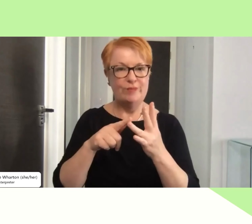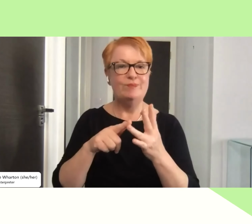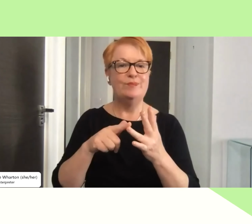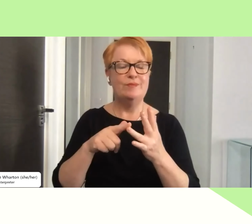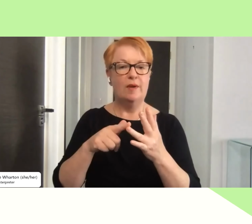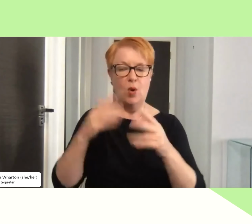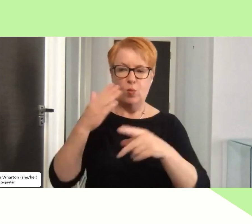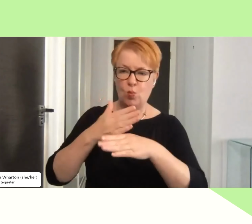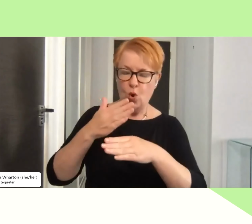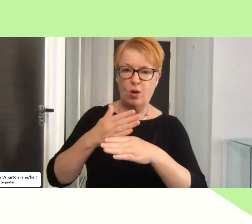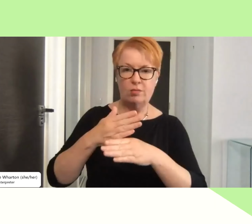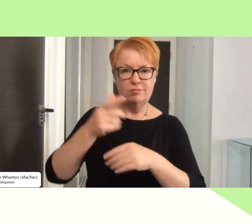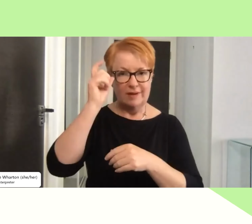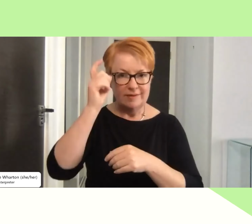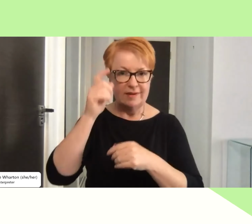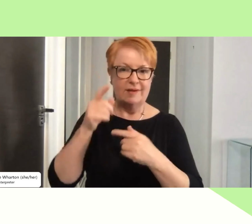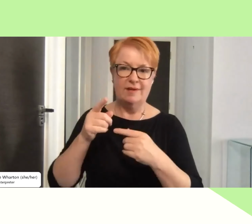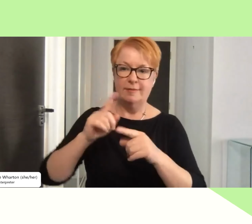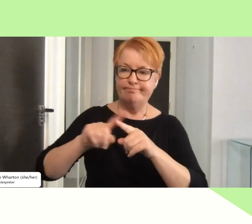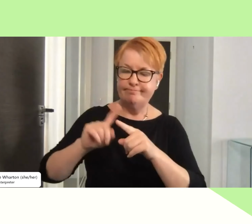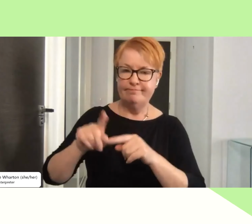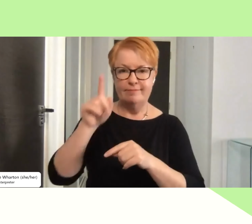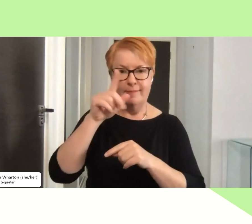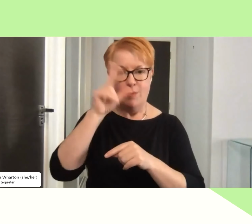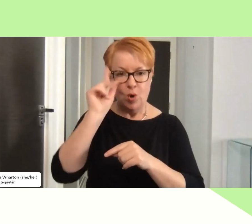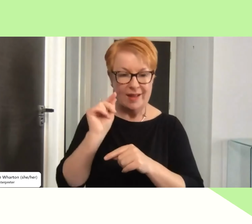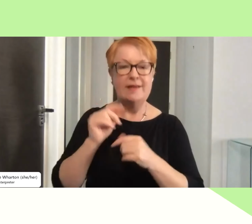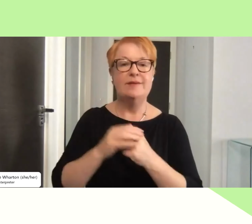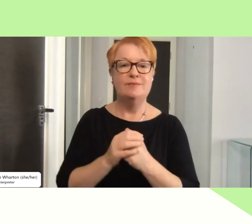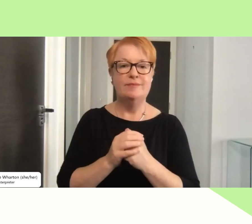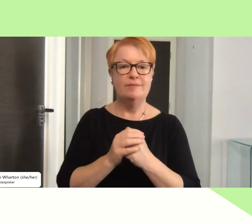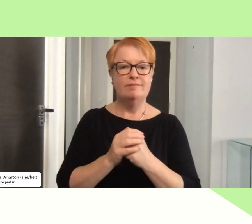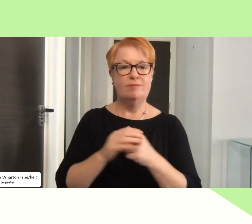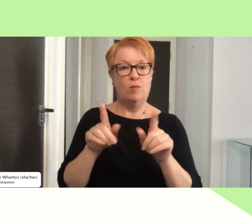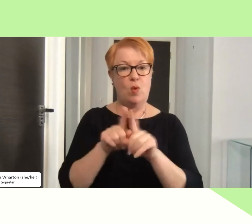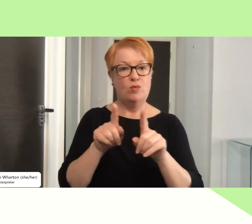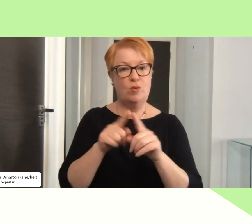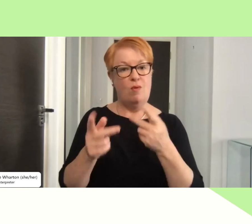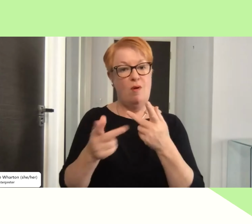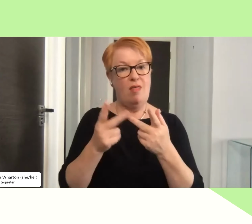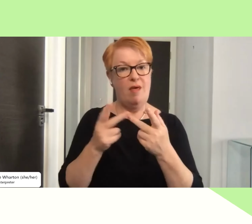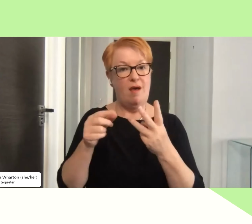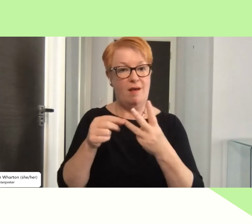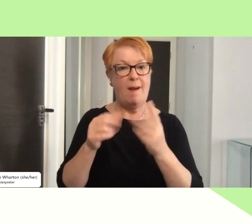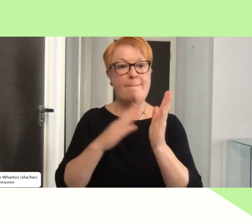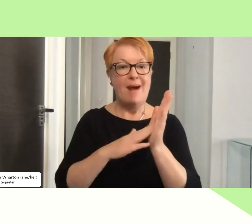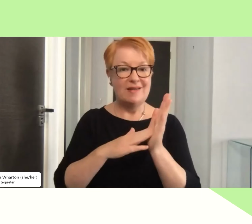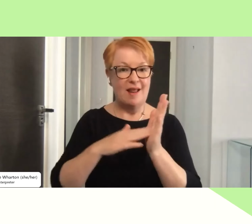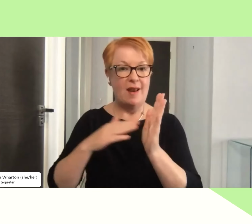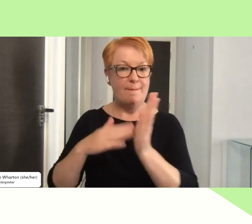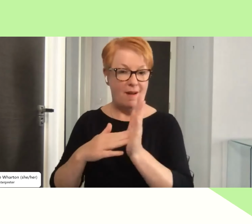And by Magdalena Malm, curator and advisor in organisational development based in Sweden.